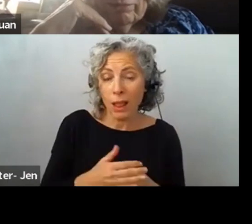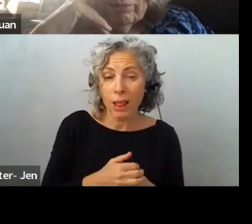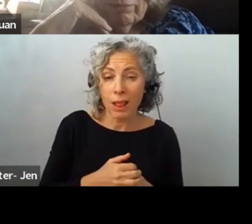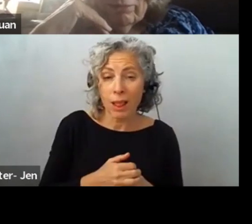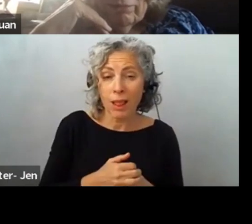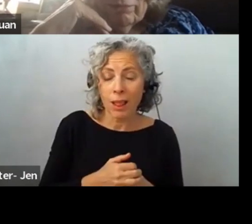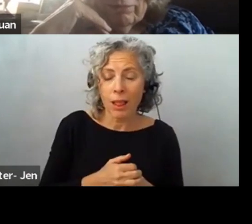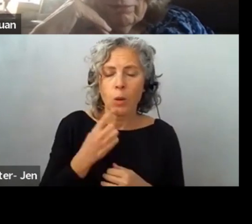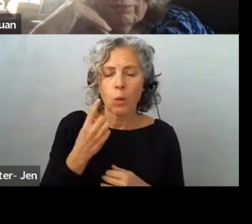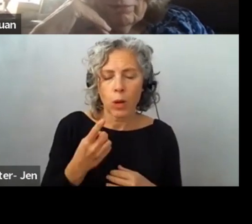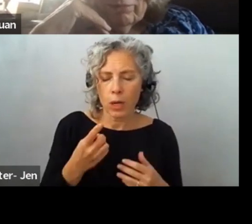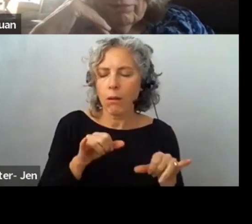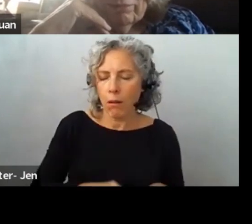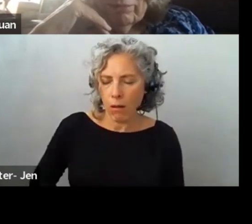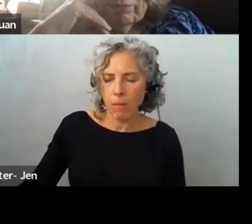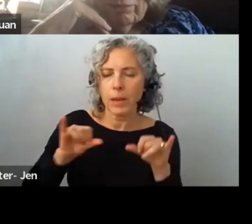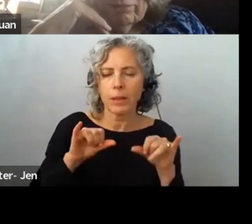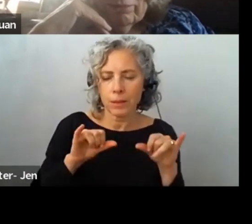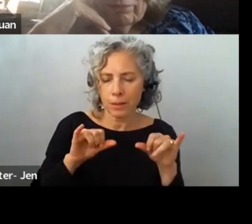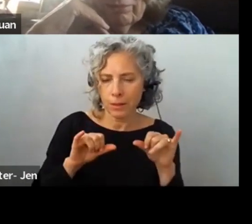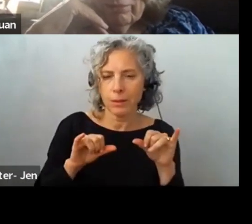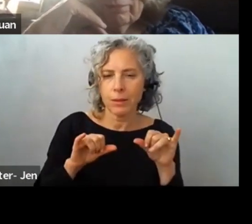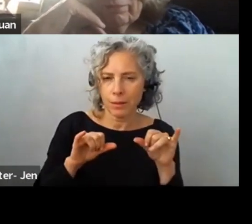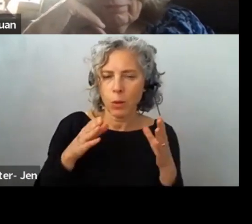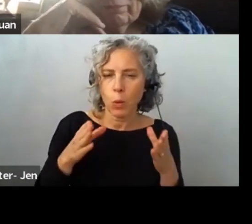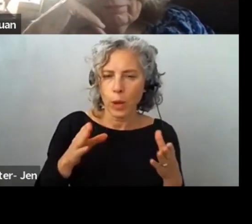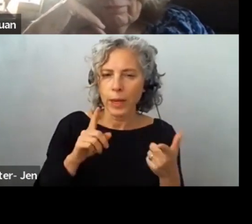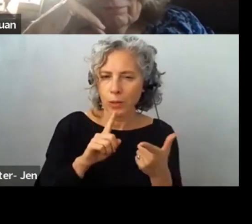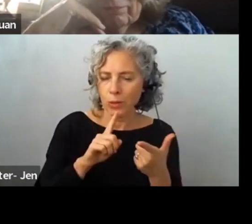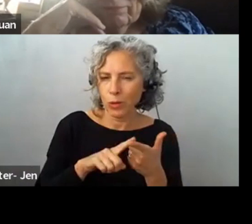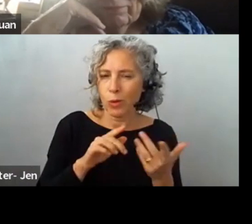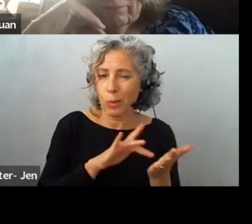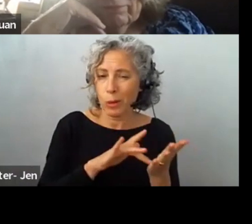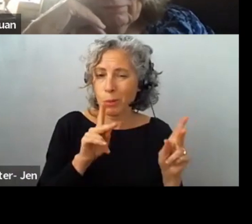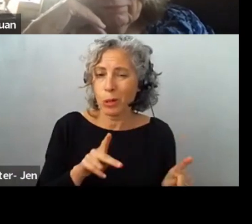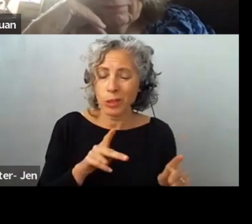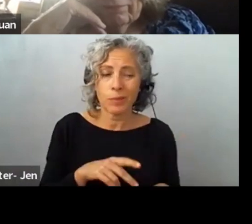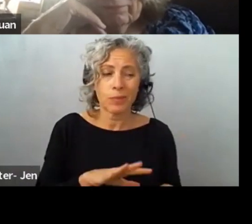isolate. Isolate the victim from other people who could support them as they look, something's